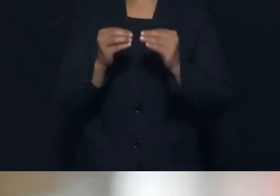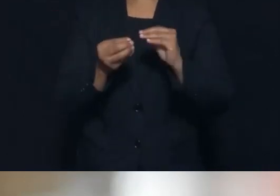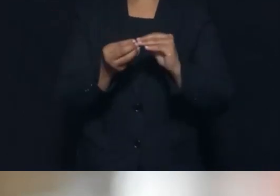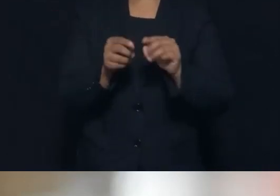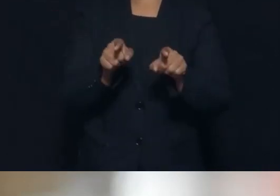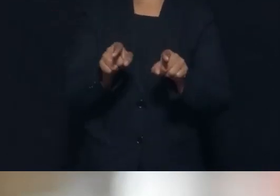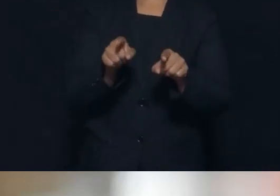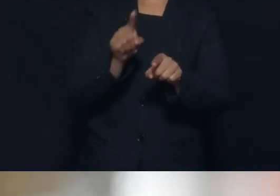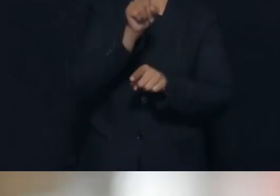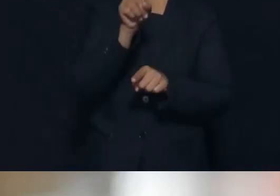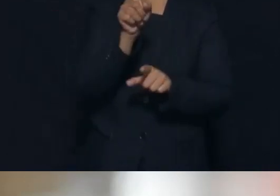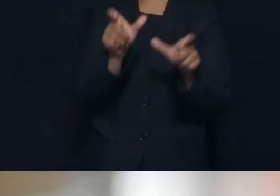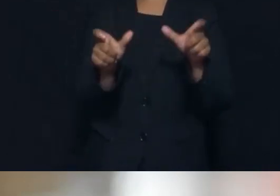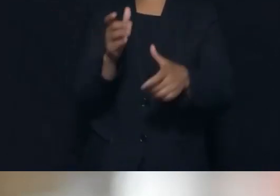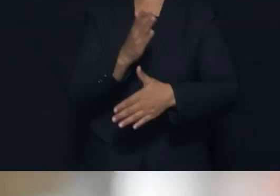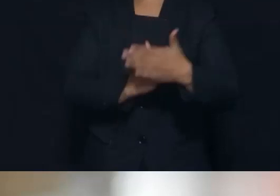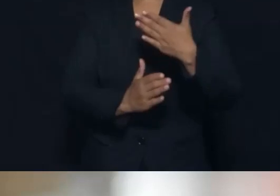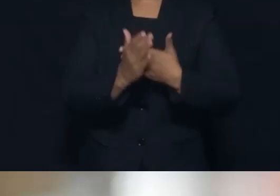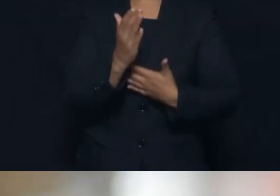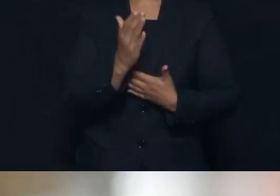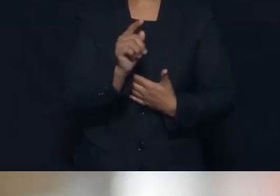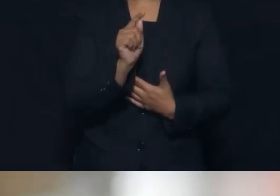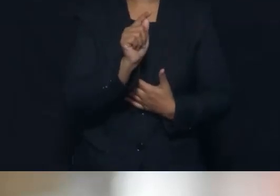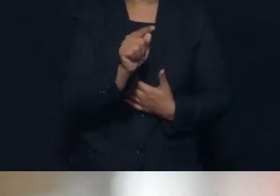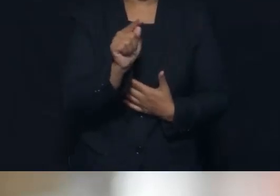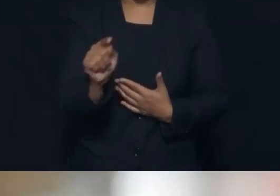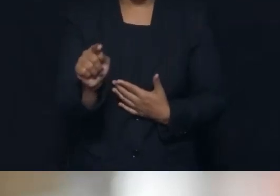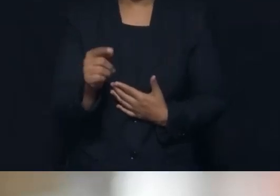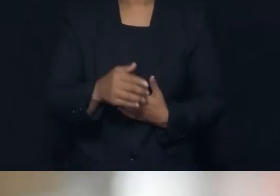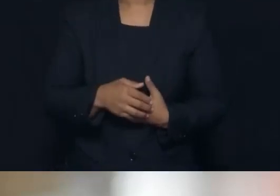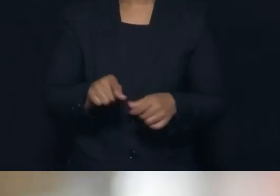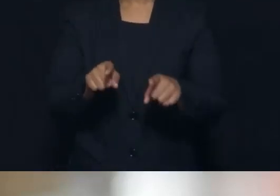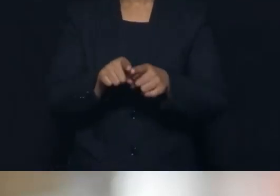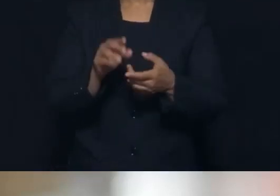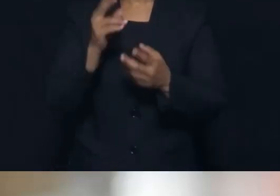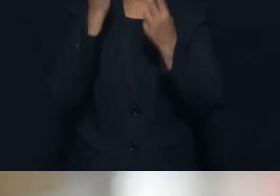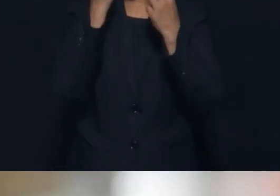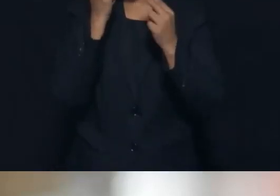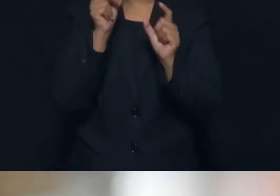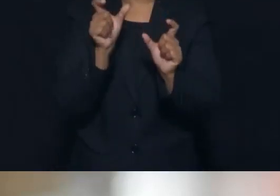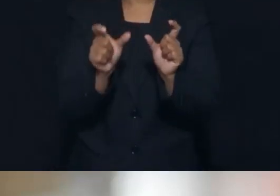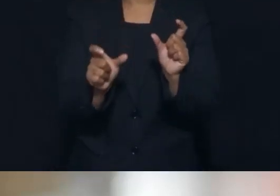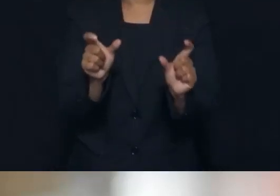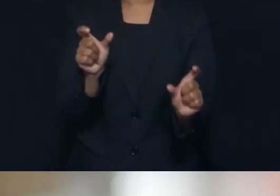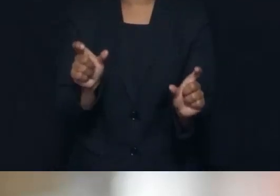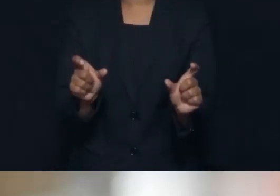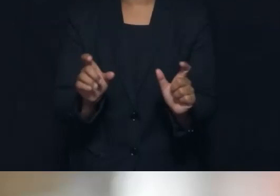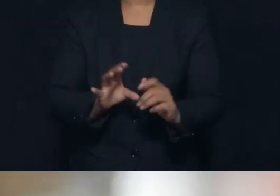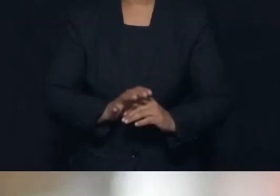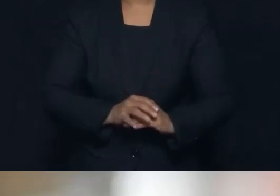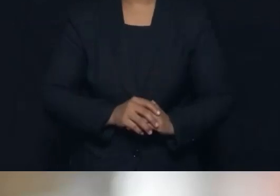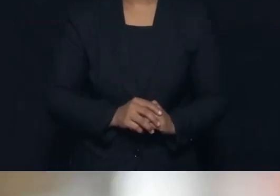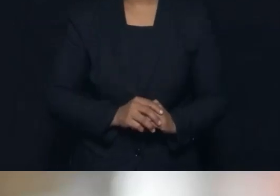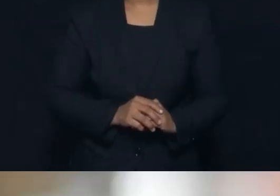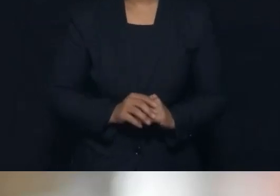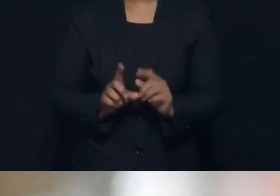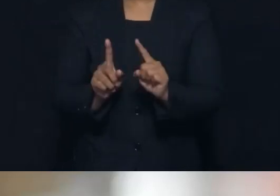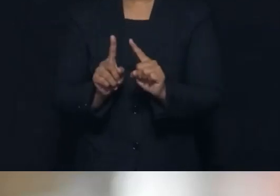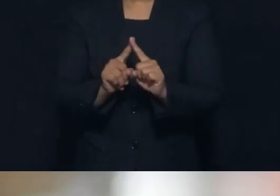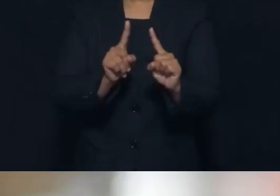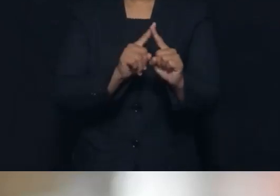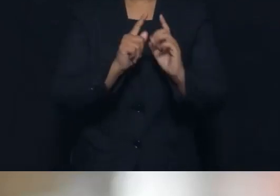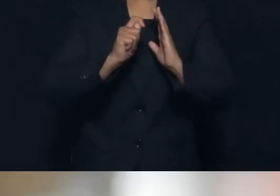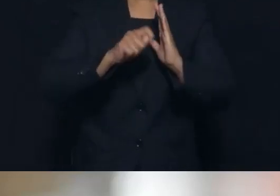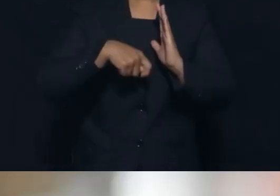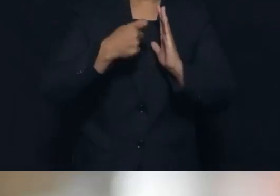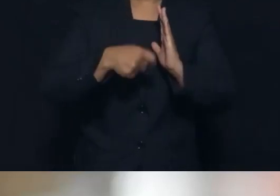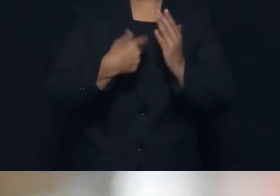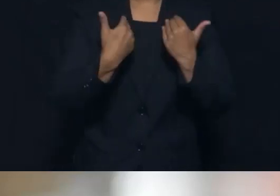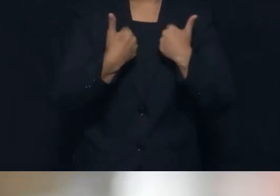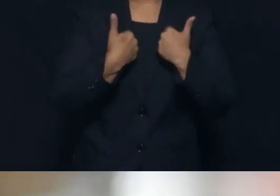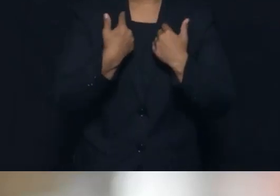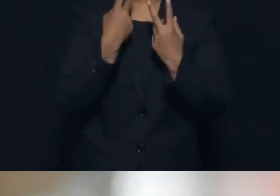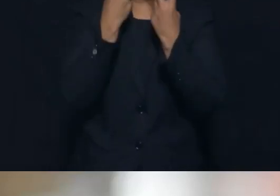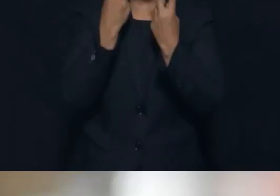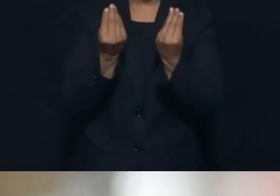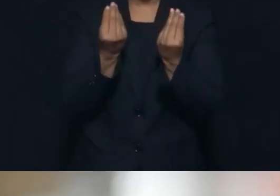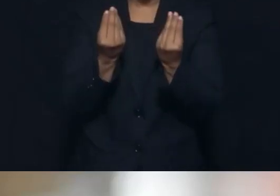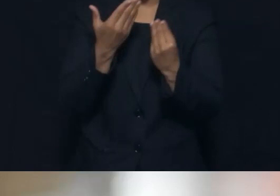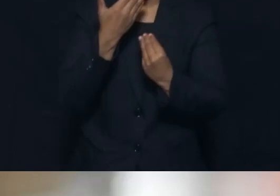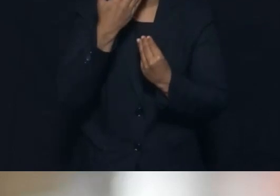And all levels of learners and training is needed.